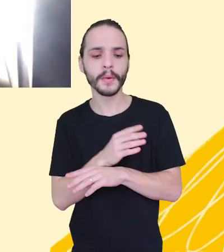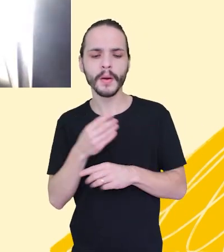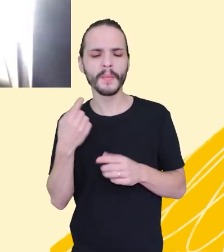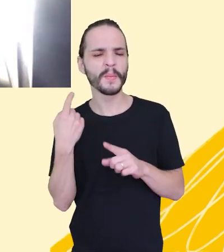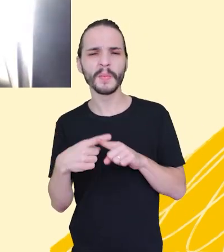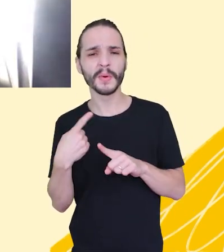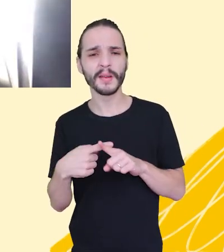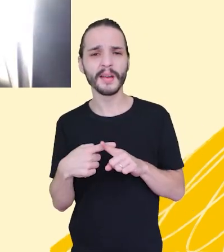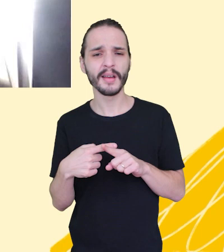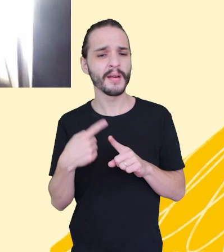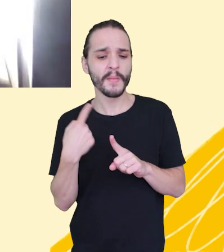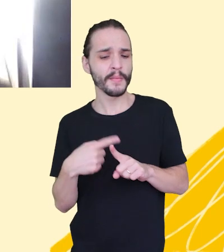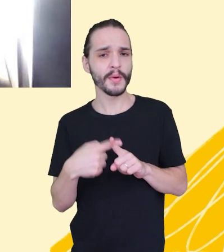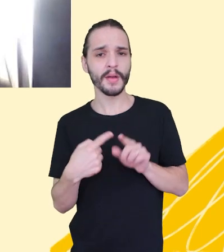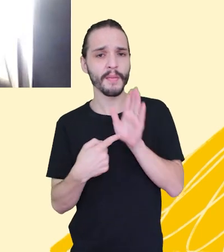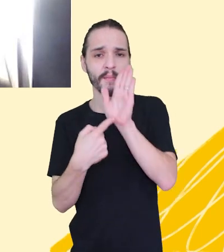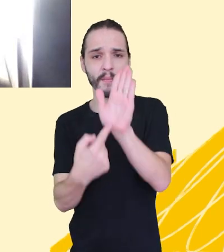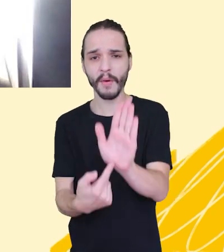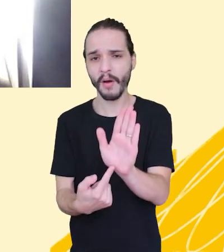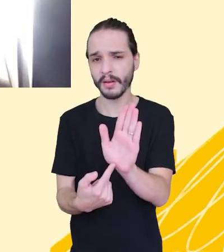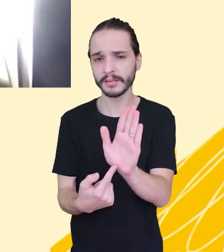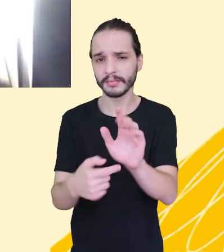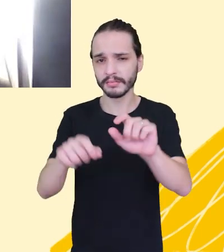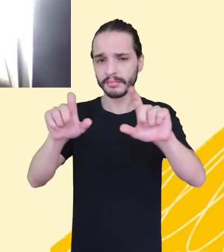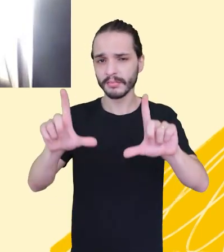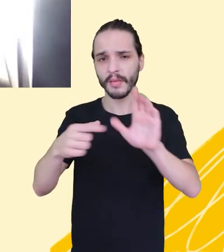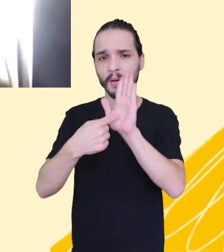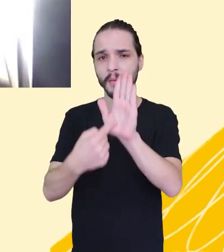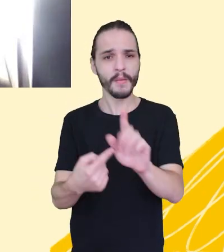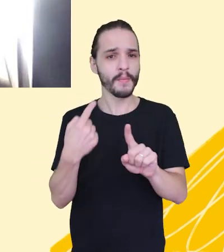Why show that happen in front of the camera?